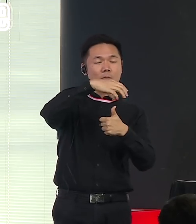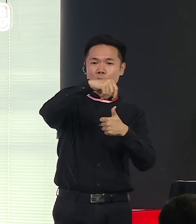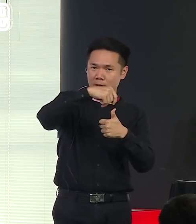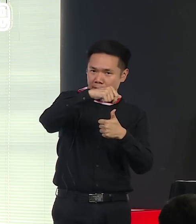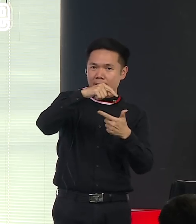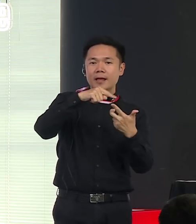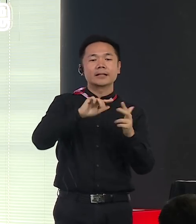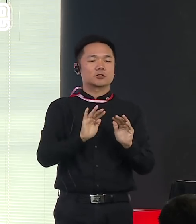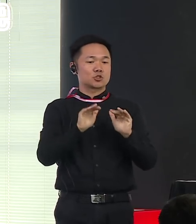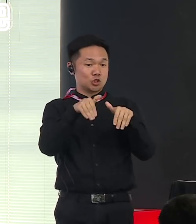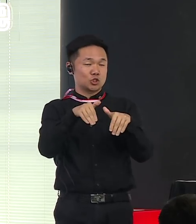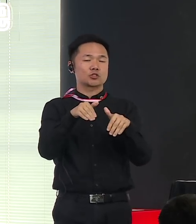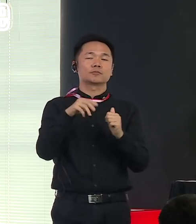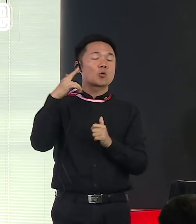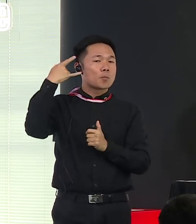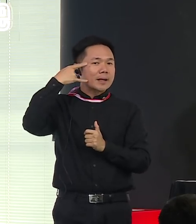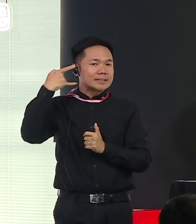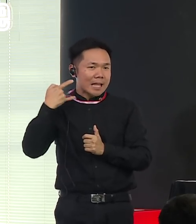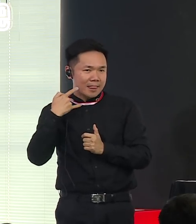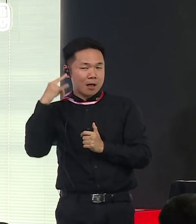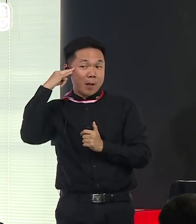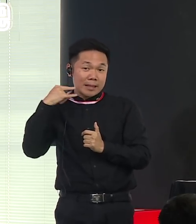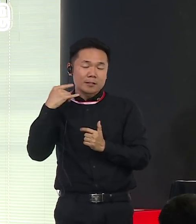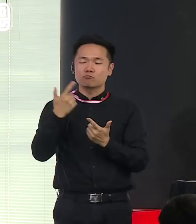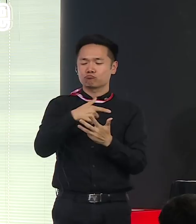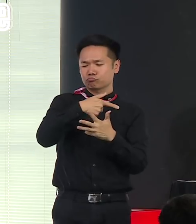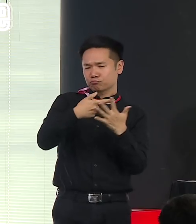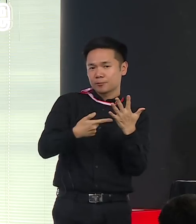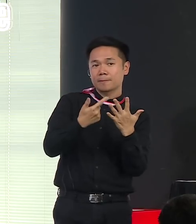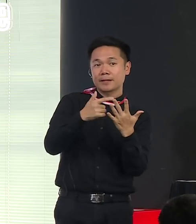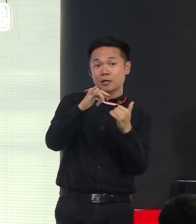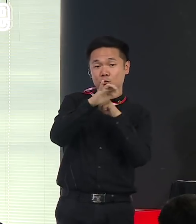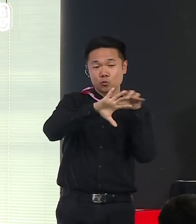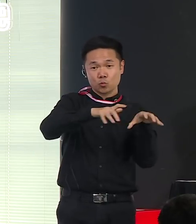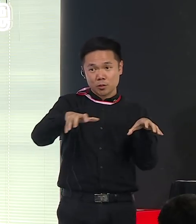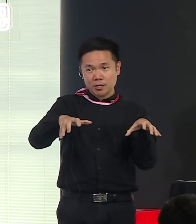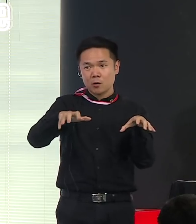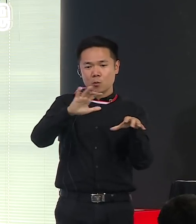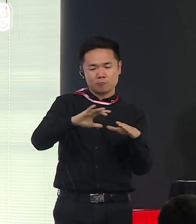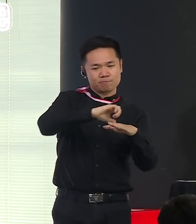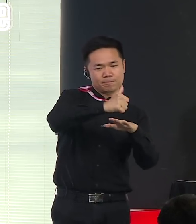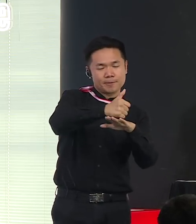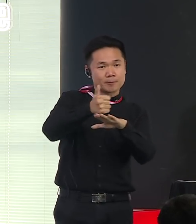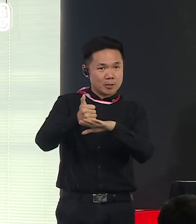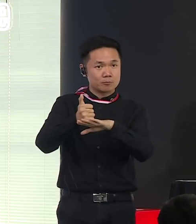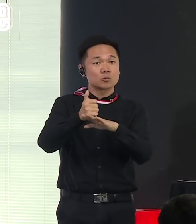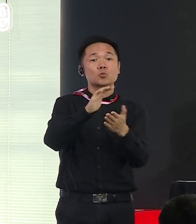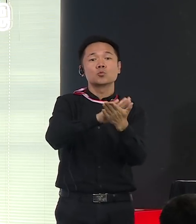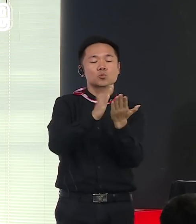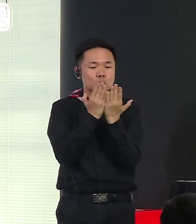through offering sign language trainings and capacity building of the sign language interpreters.